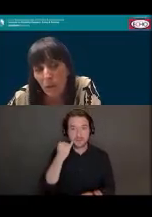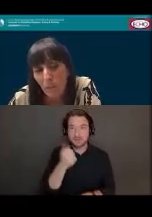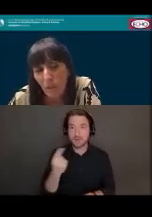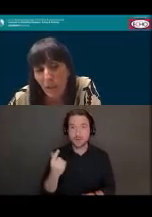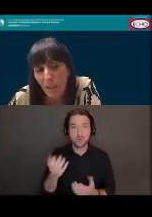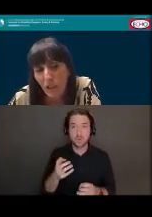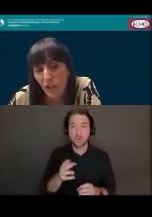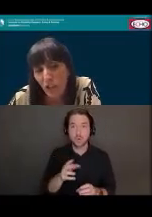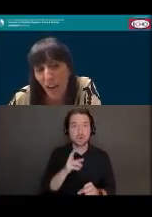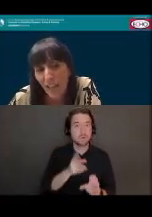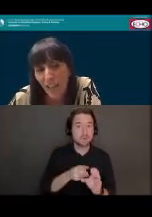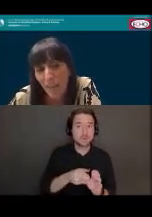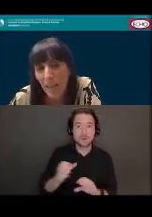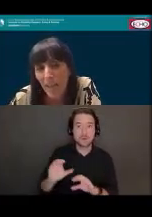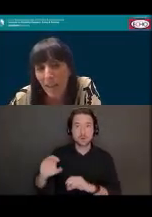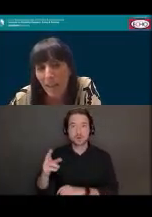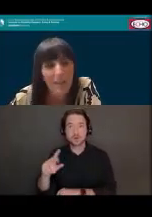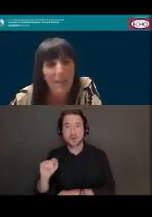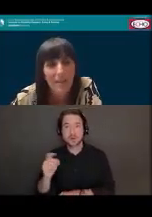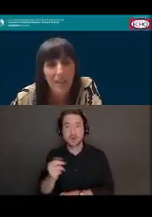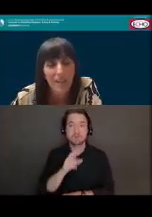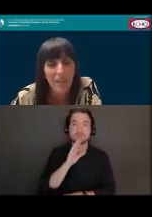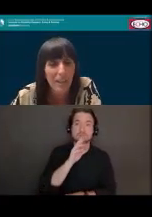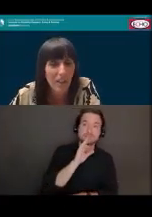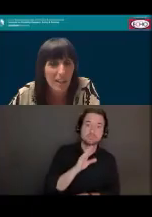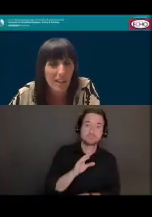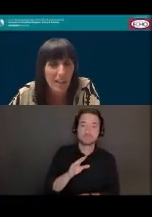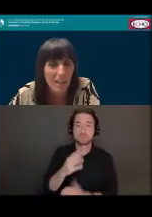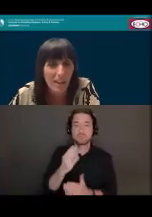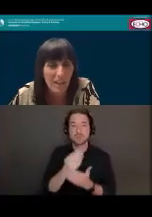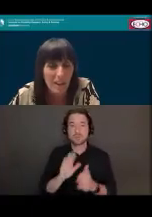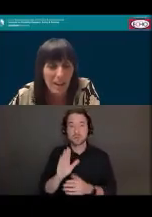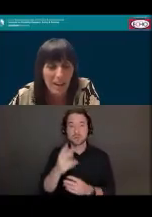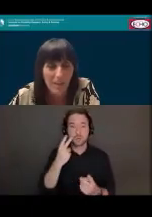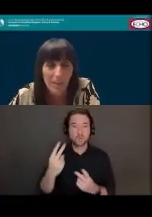or put In chat, some of the reflections that they've thought of,